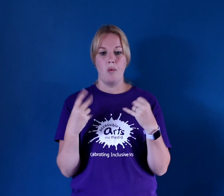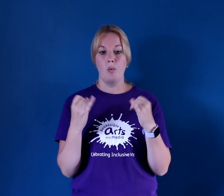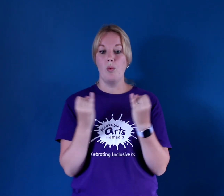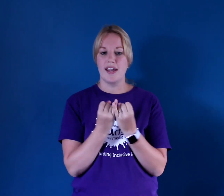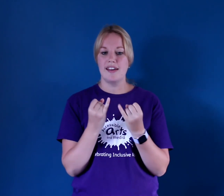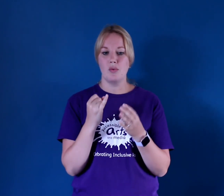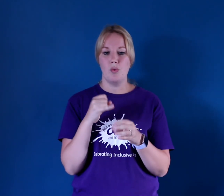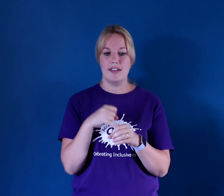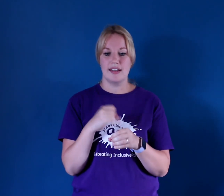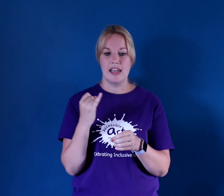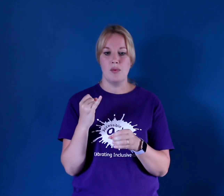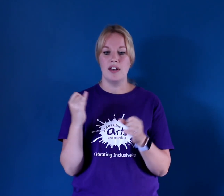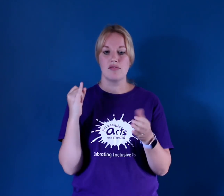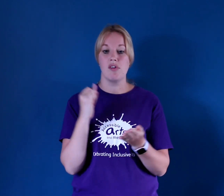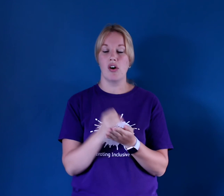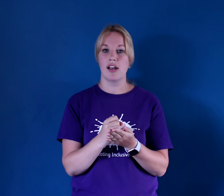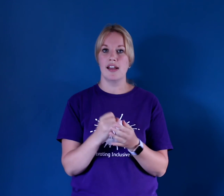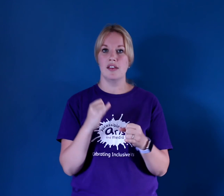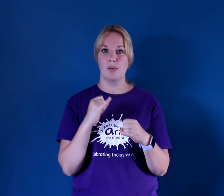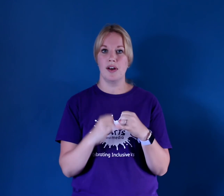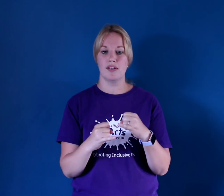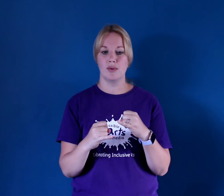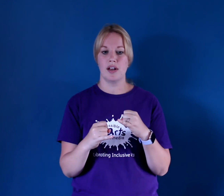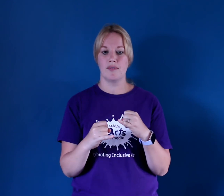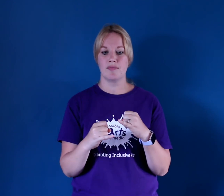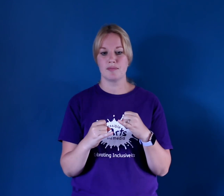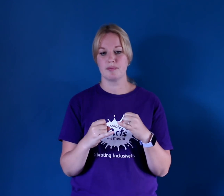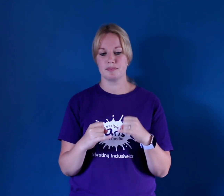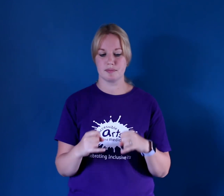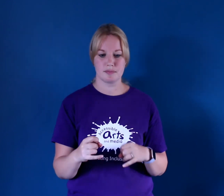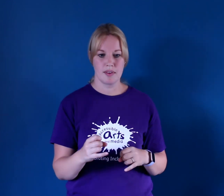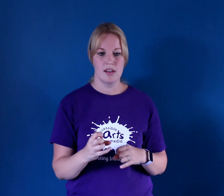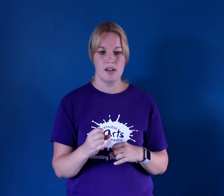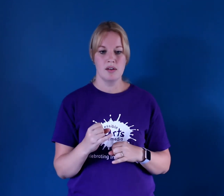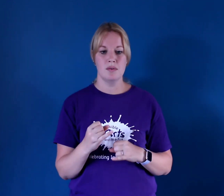‘wicked whisky went wrong in the worst way’.